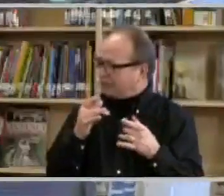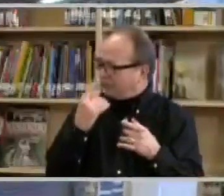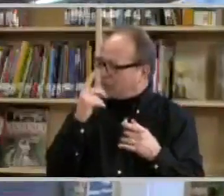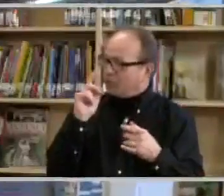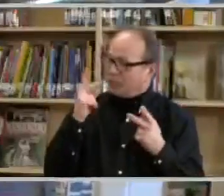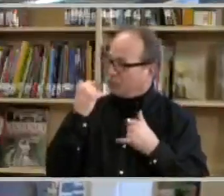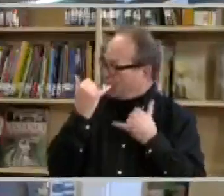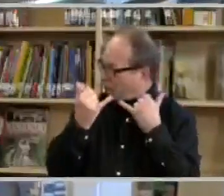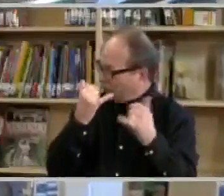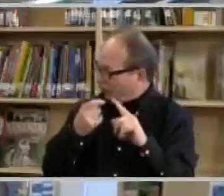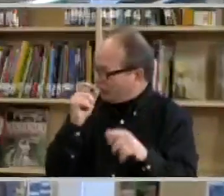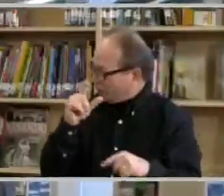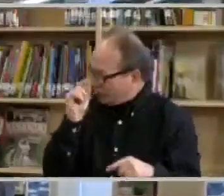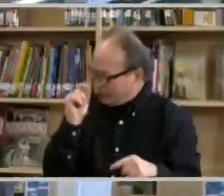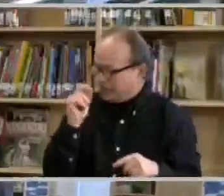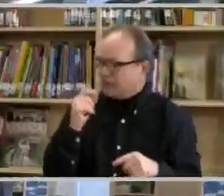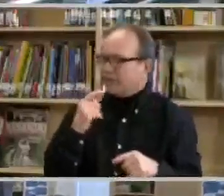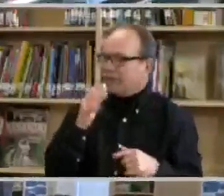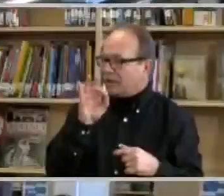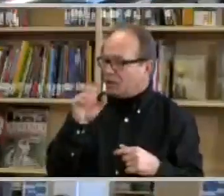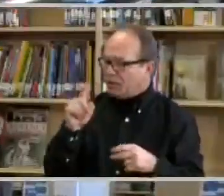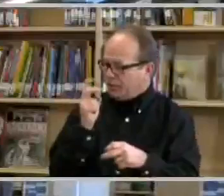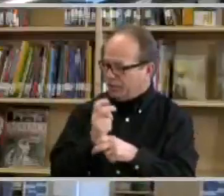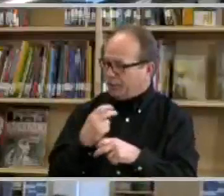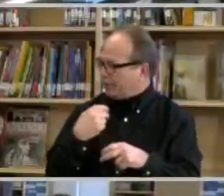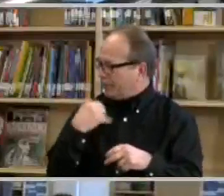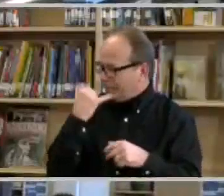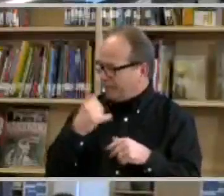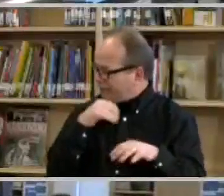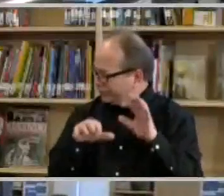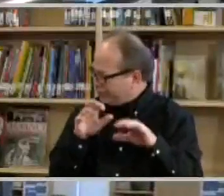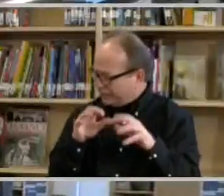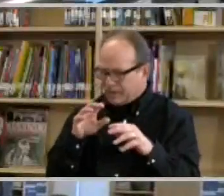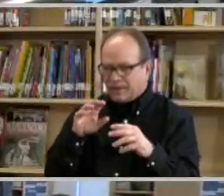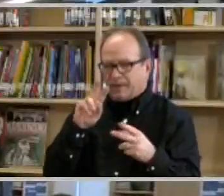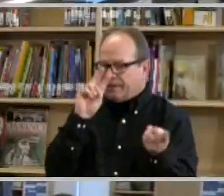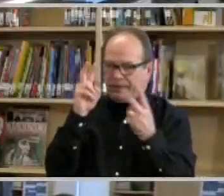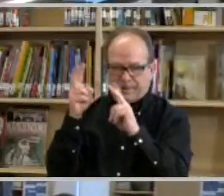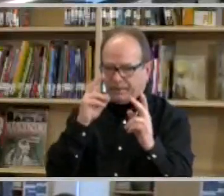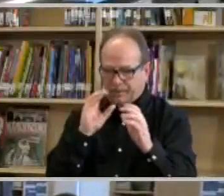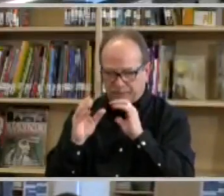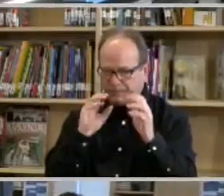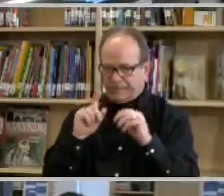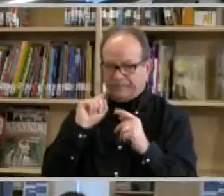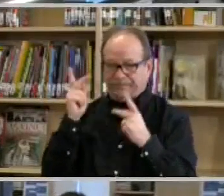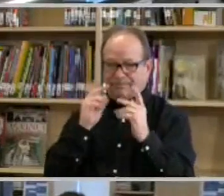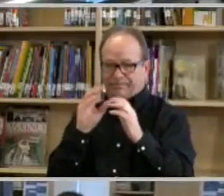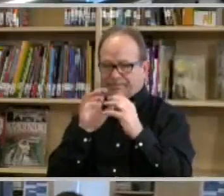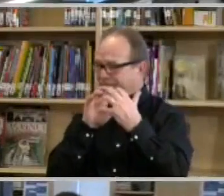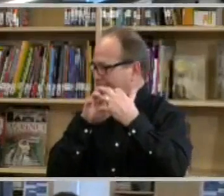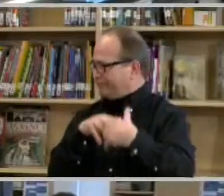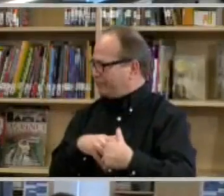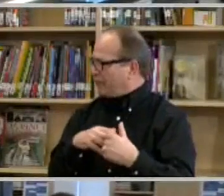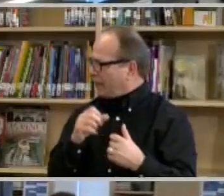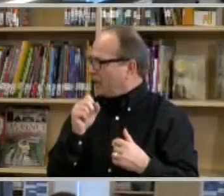ONE THING FOR THE 9-1-1 RESPONSE TIME, THERE IS A HUGE DELAY.